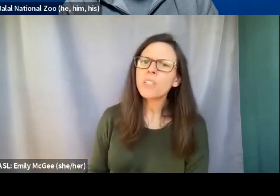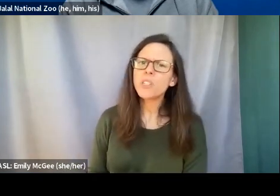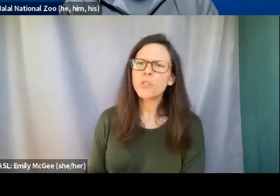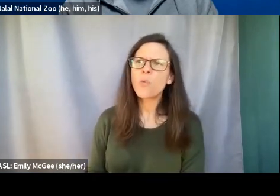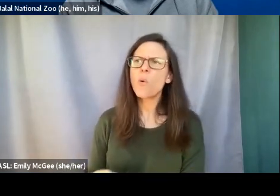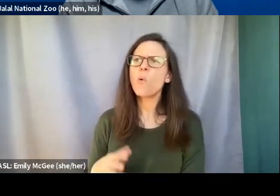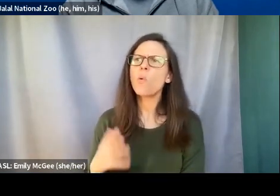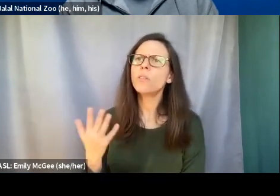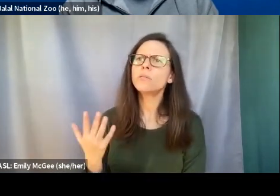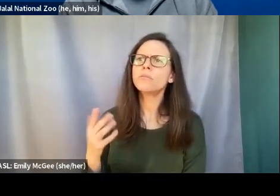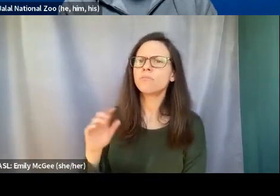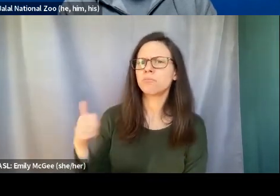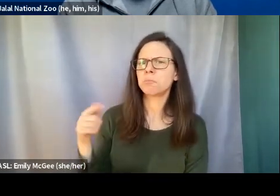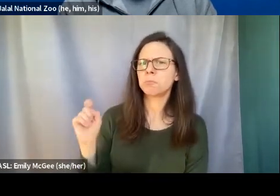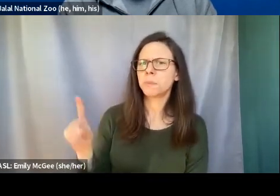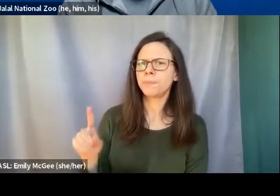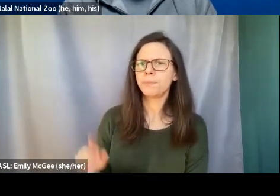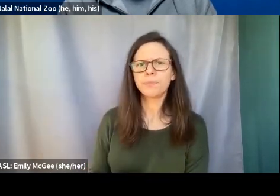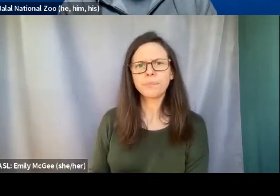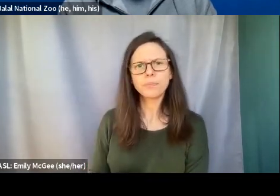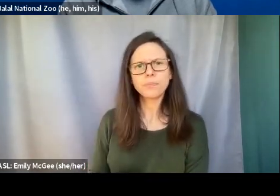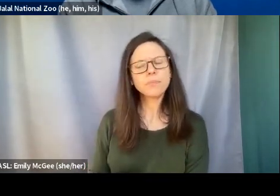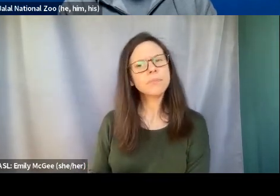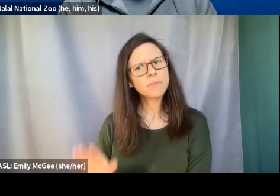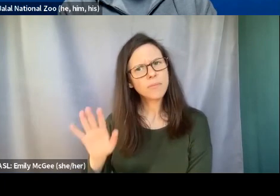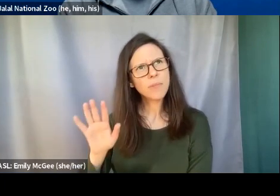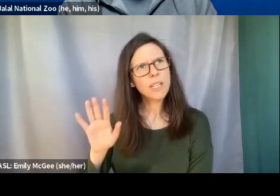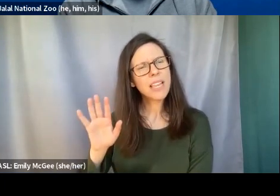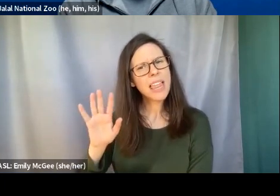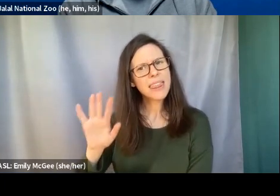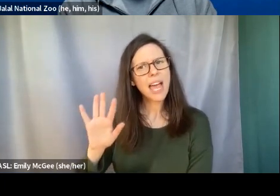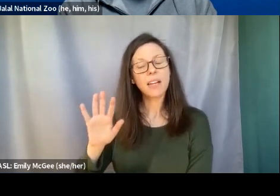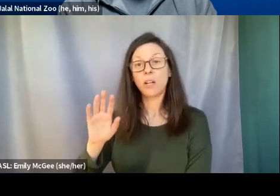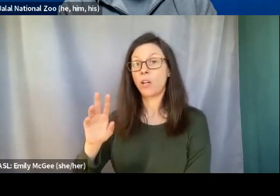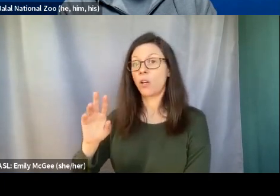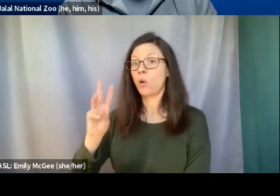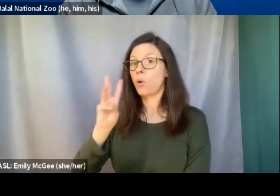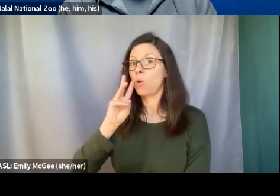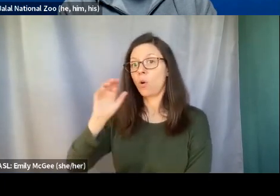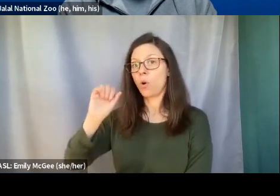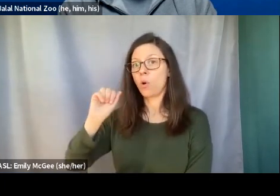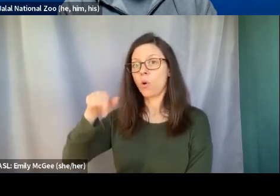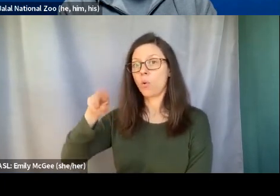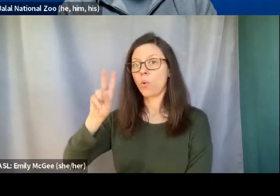how um are your systems your aquatic life support systems protected if the power goes out?